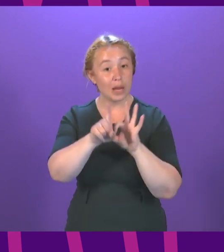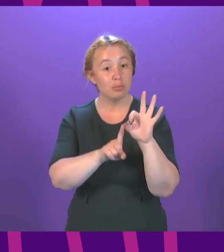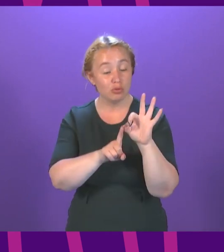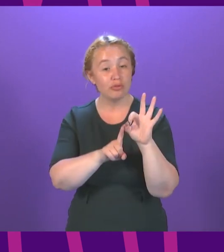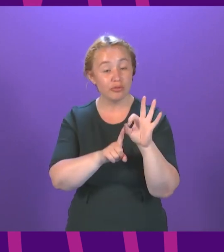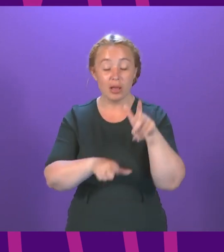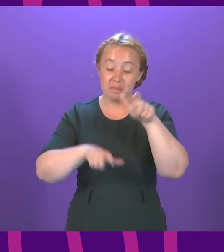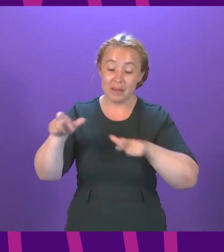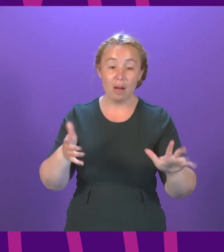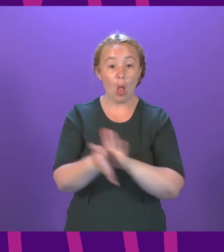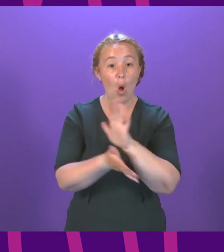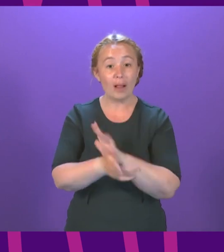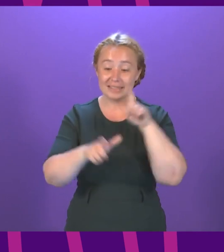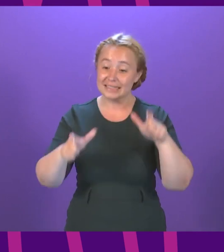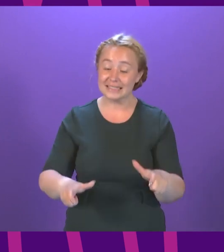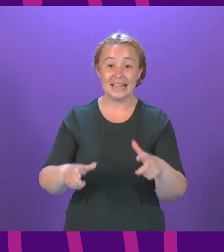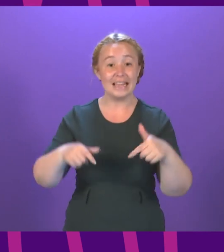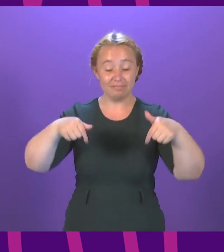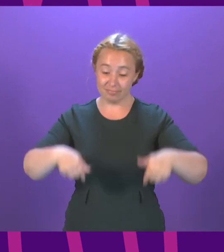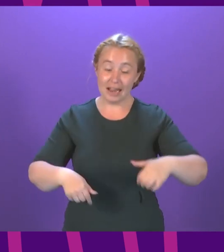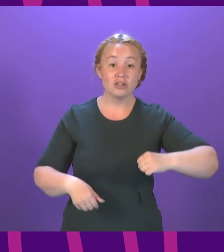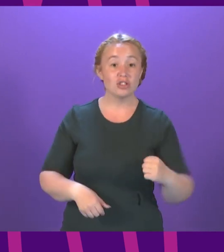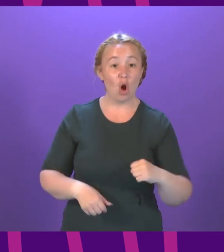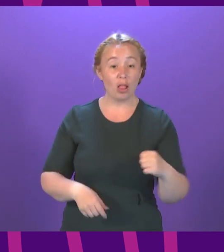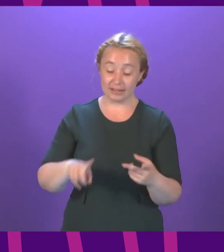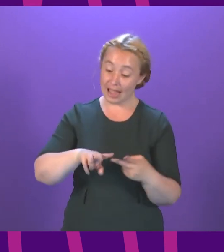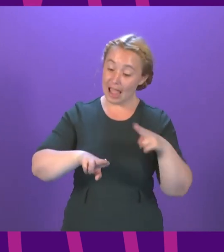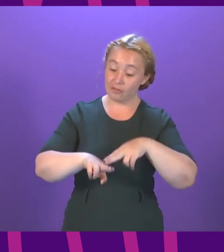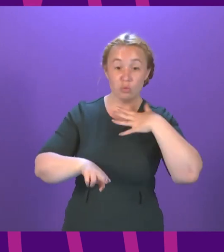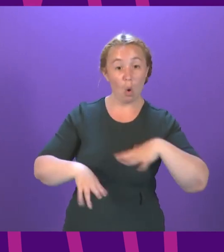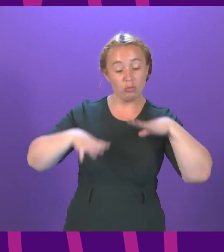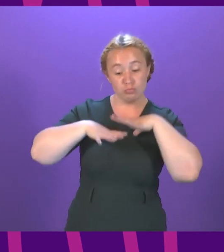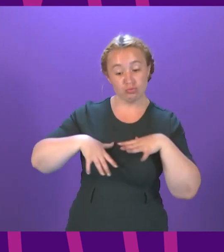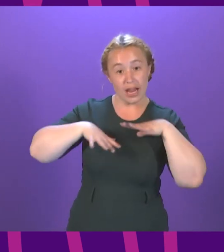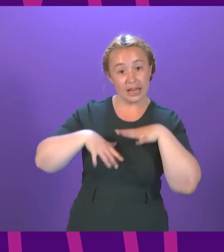I encourage people who want and are able to take a break to do that at home in Scotland